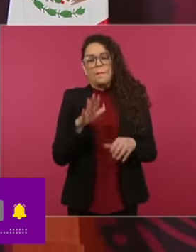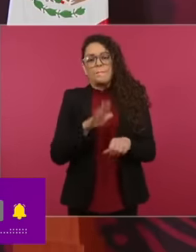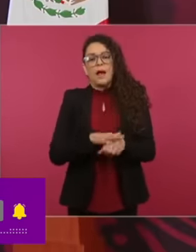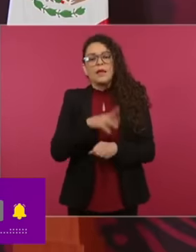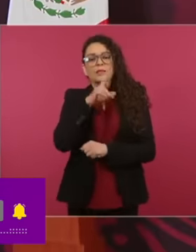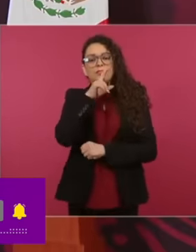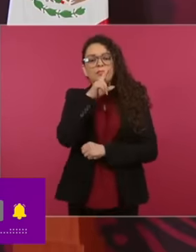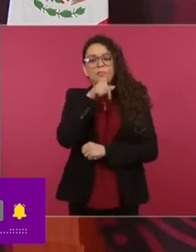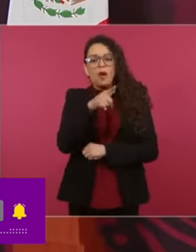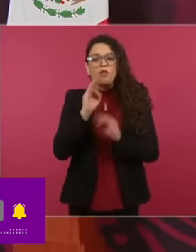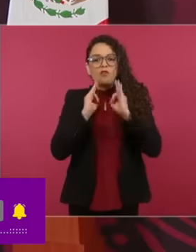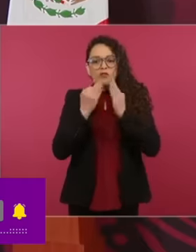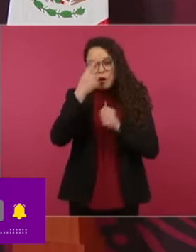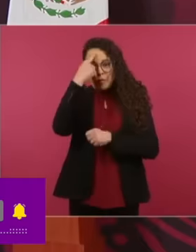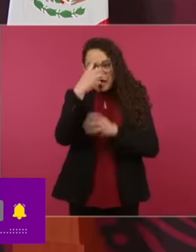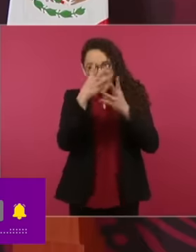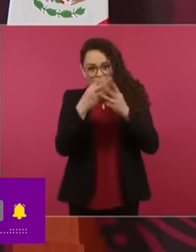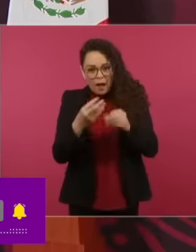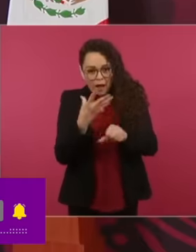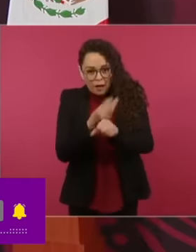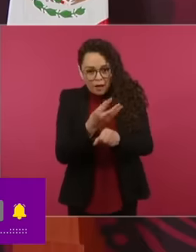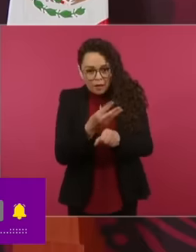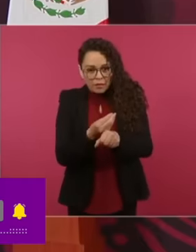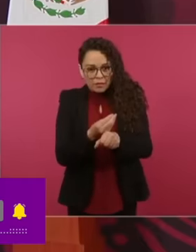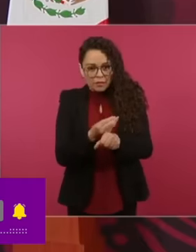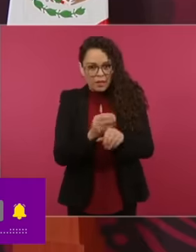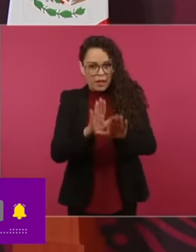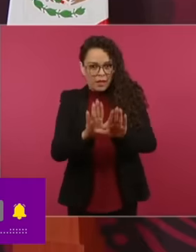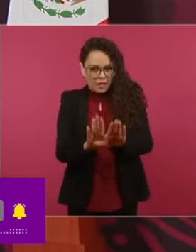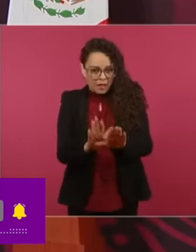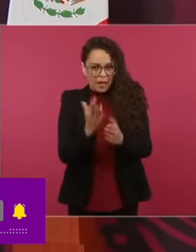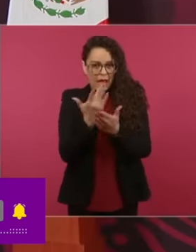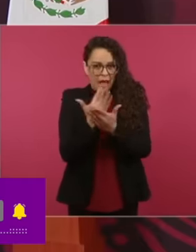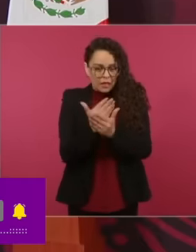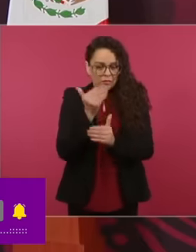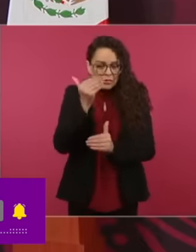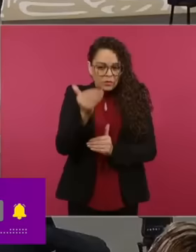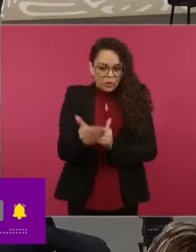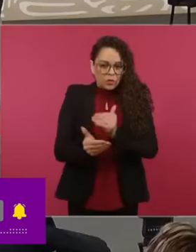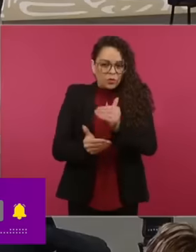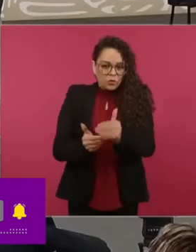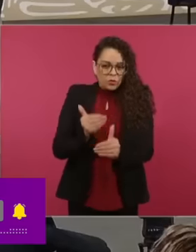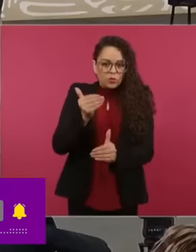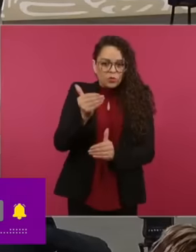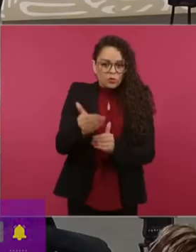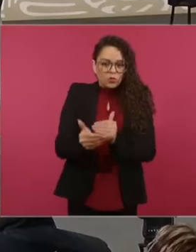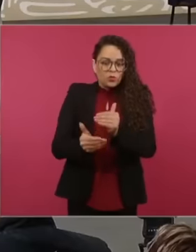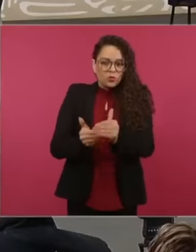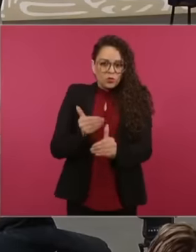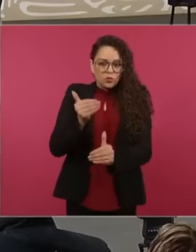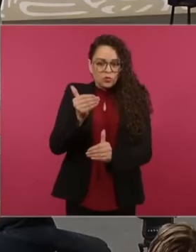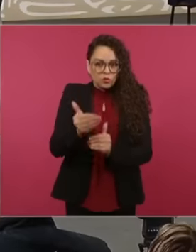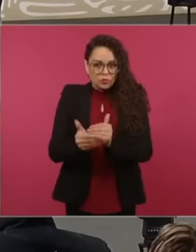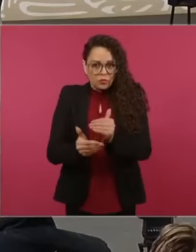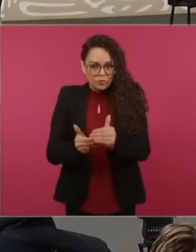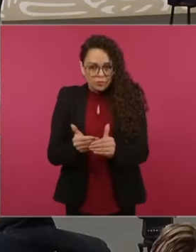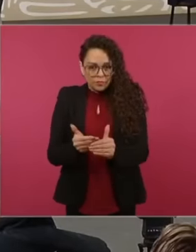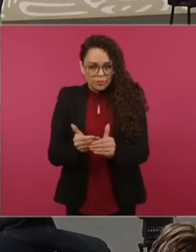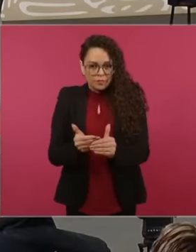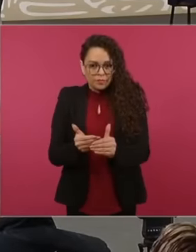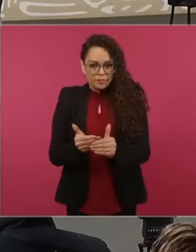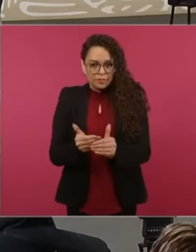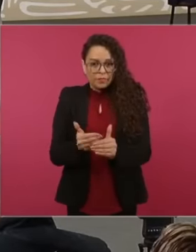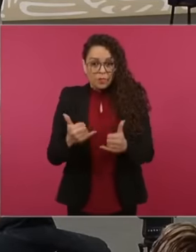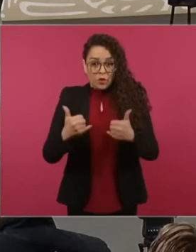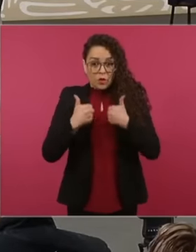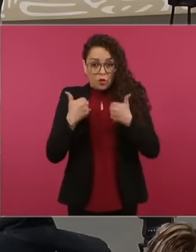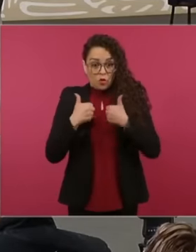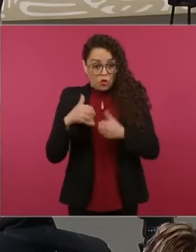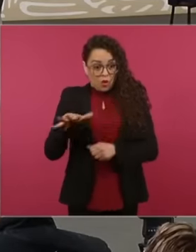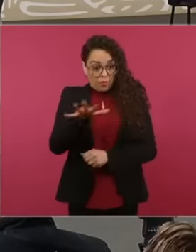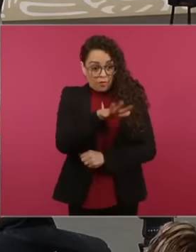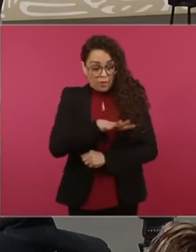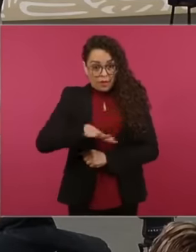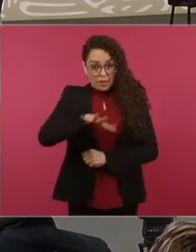doors of our doors to the young ambitious Mexicans.